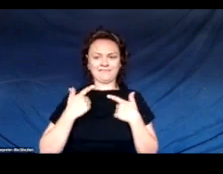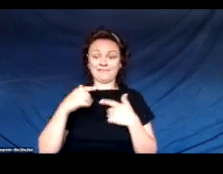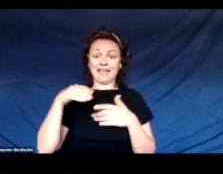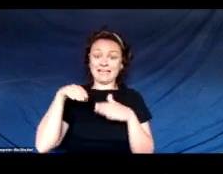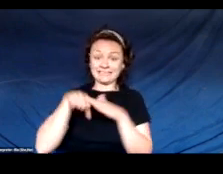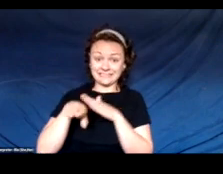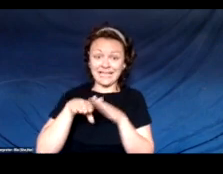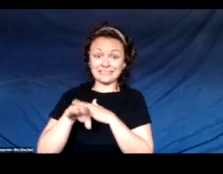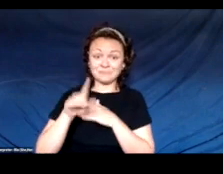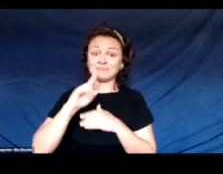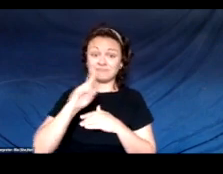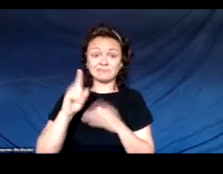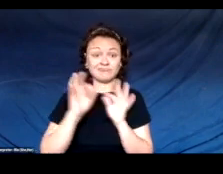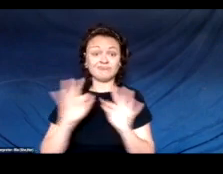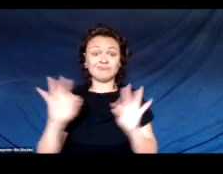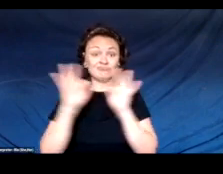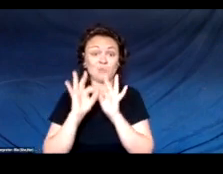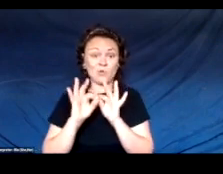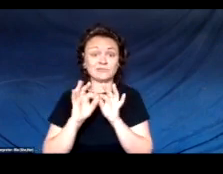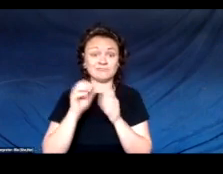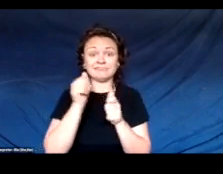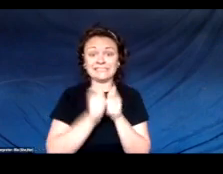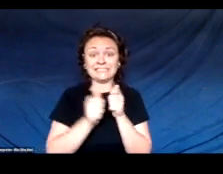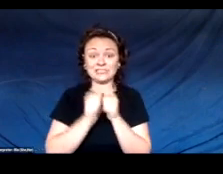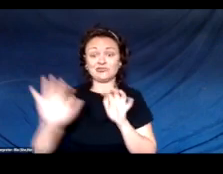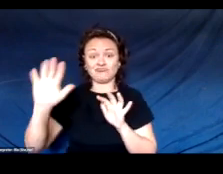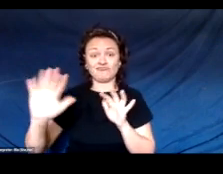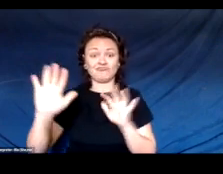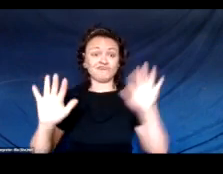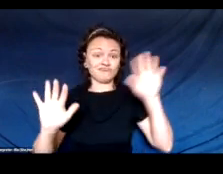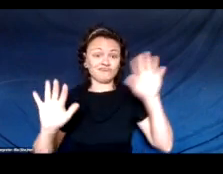Even like maybe I think based on research,